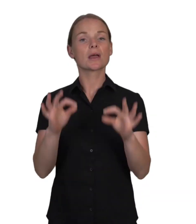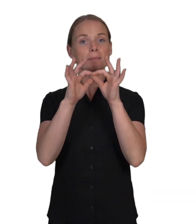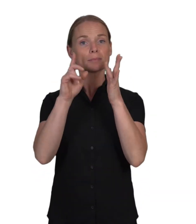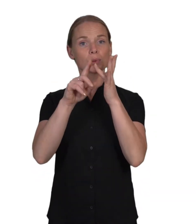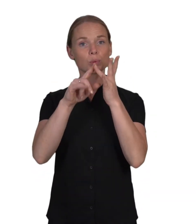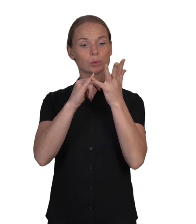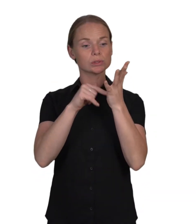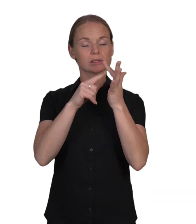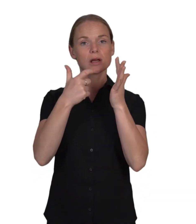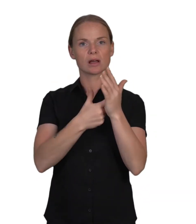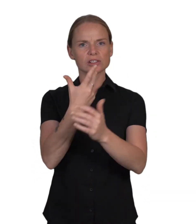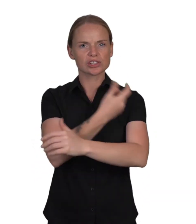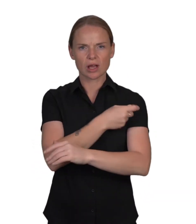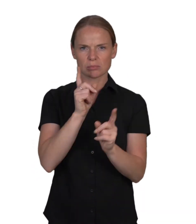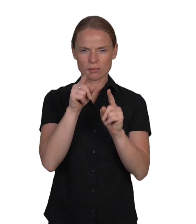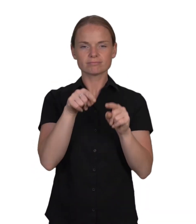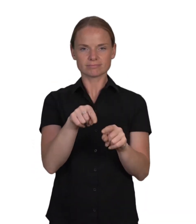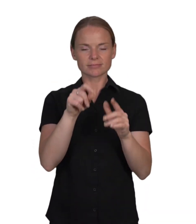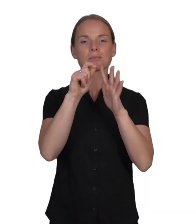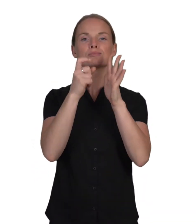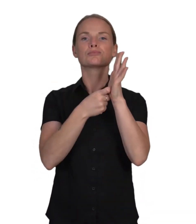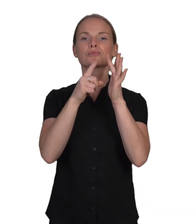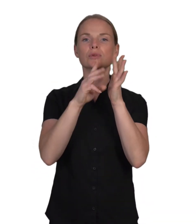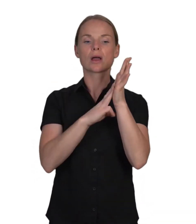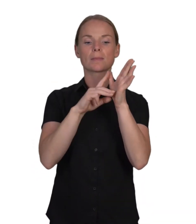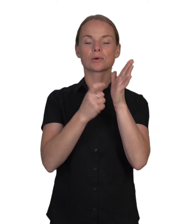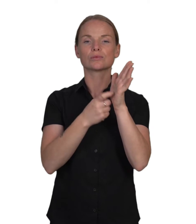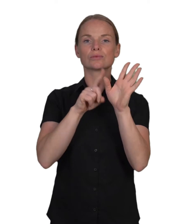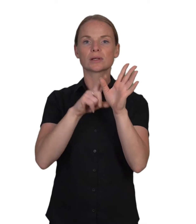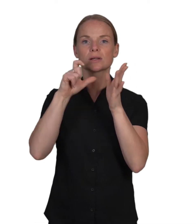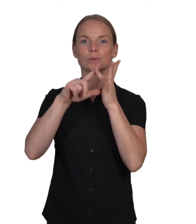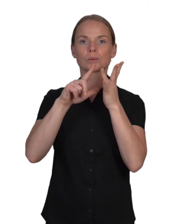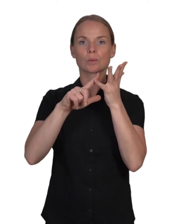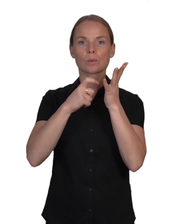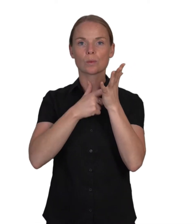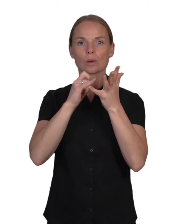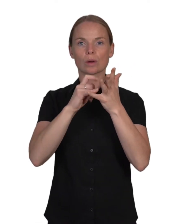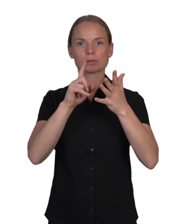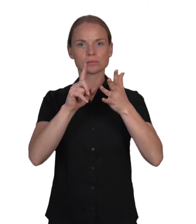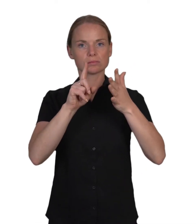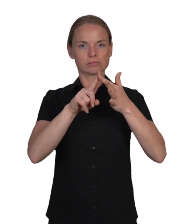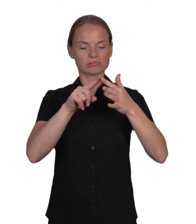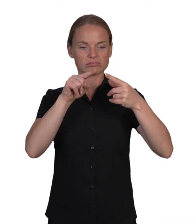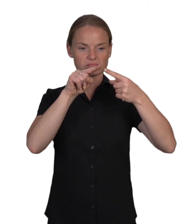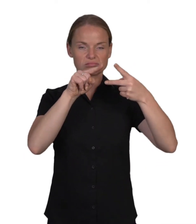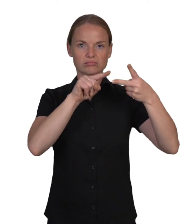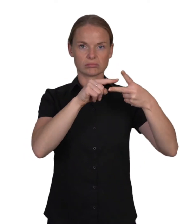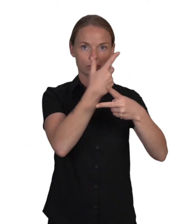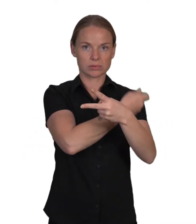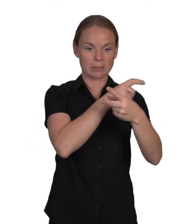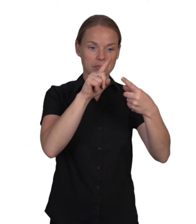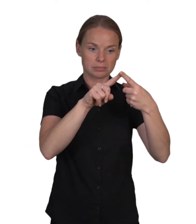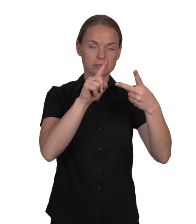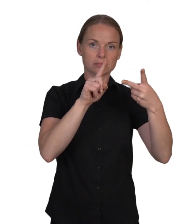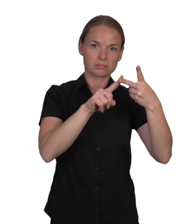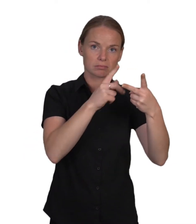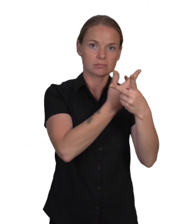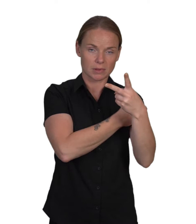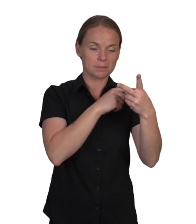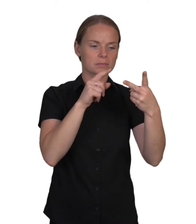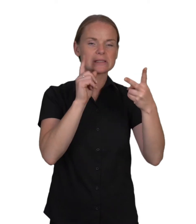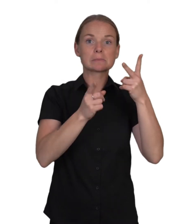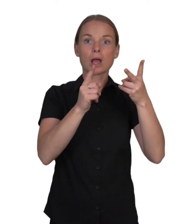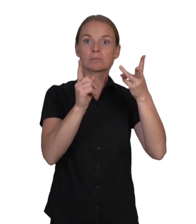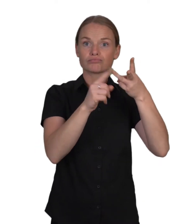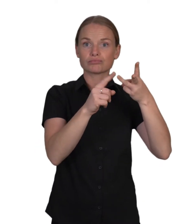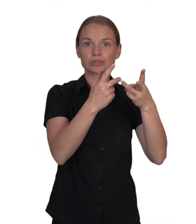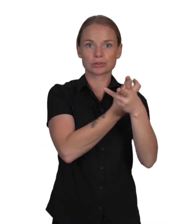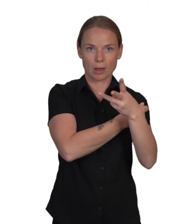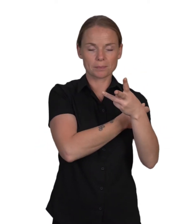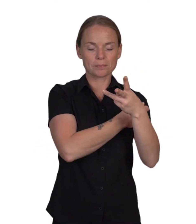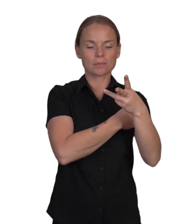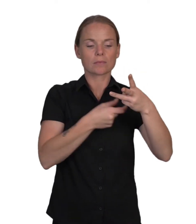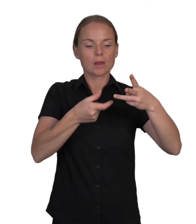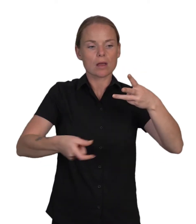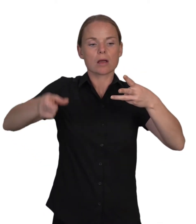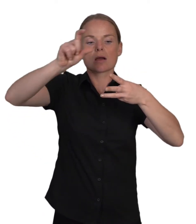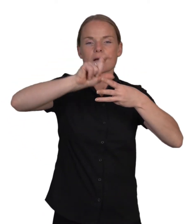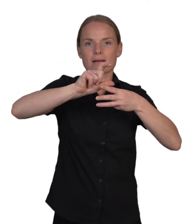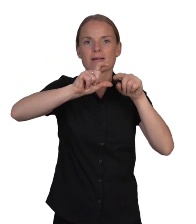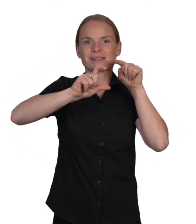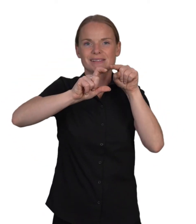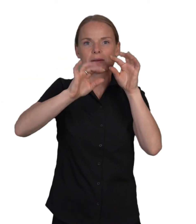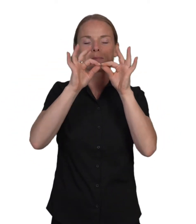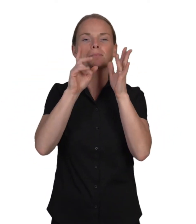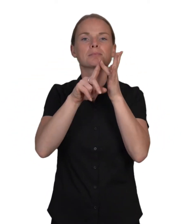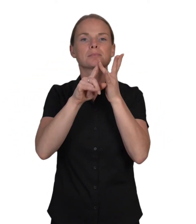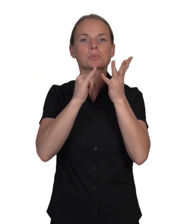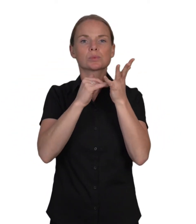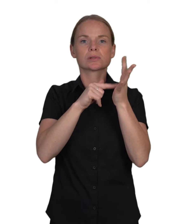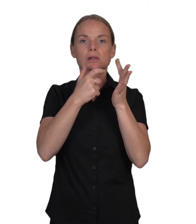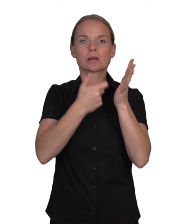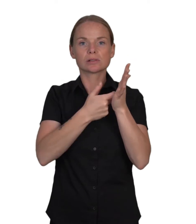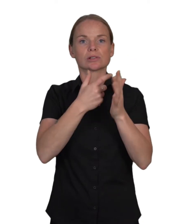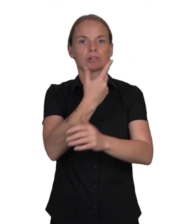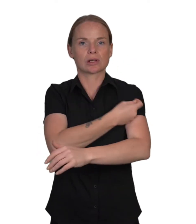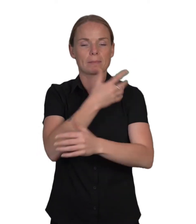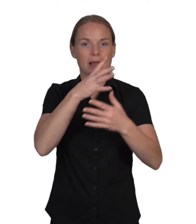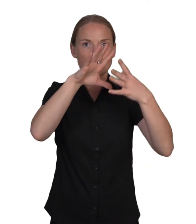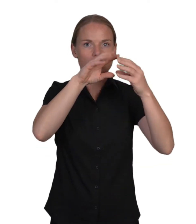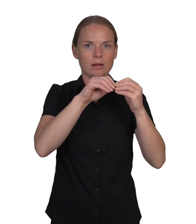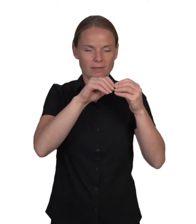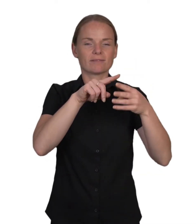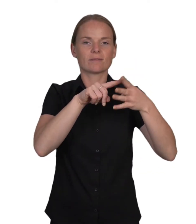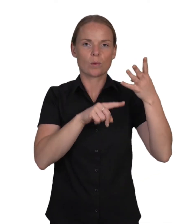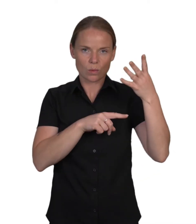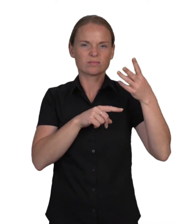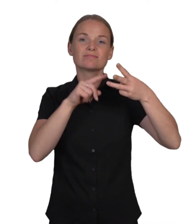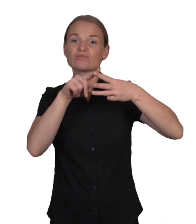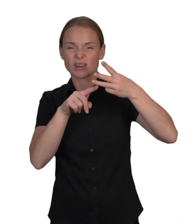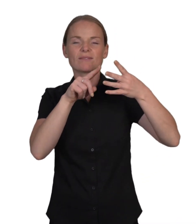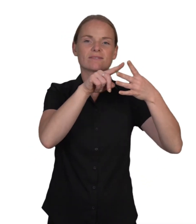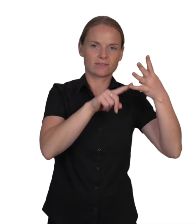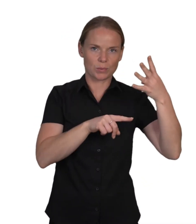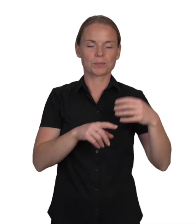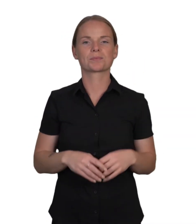A booster dose refers to an additional vaccine dose after the primary vaccine course.